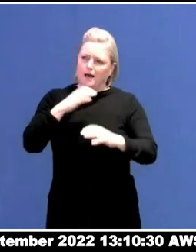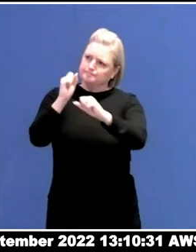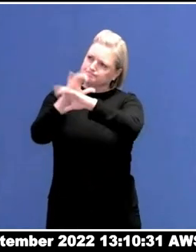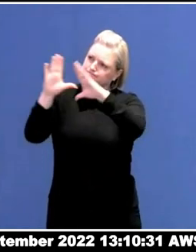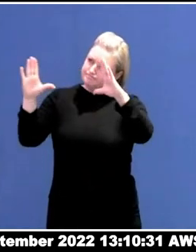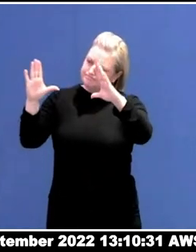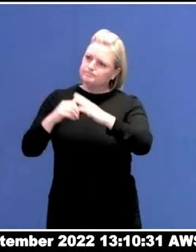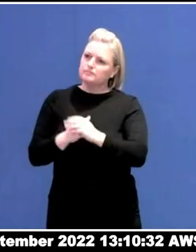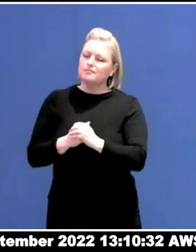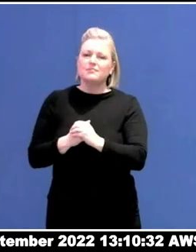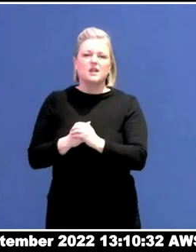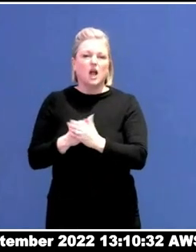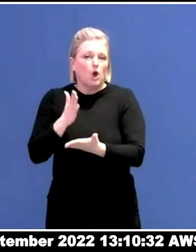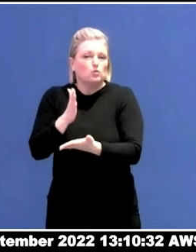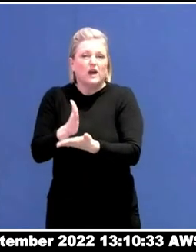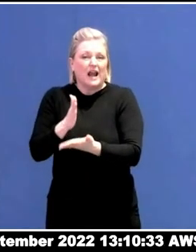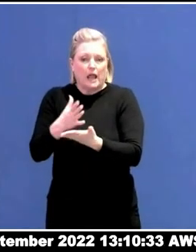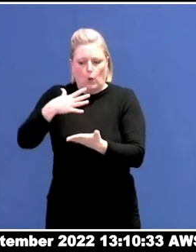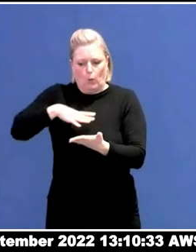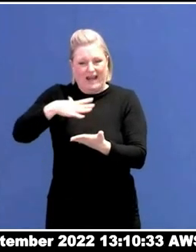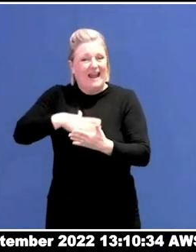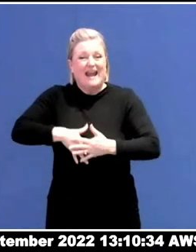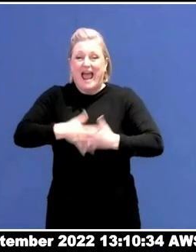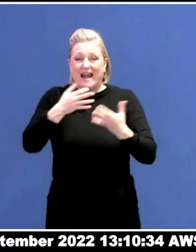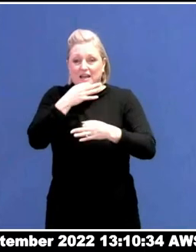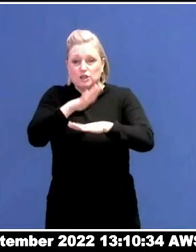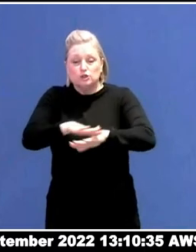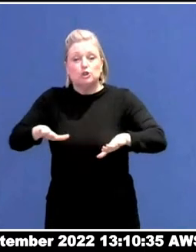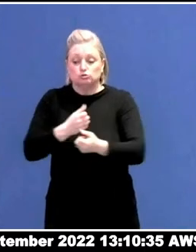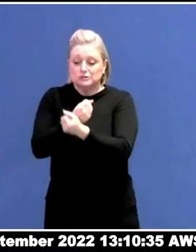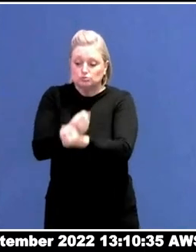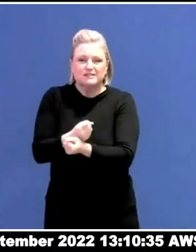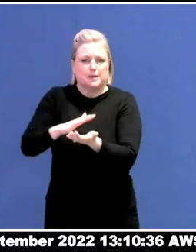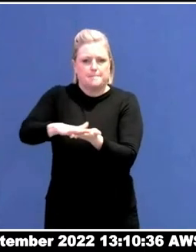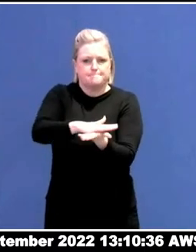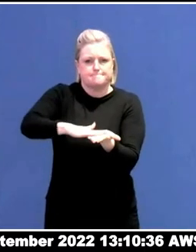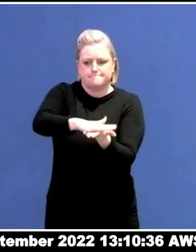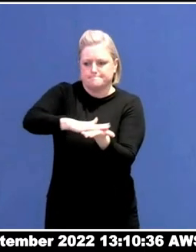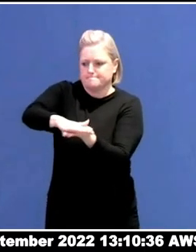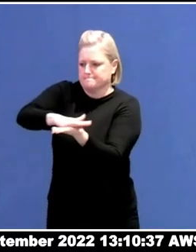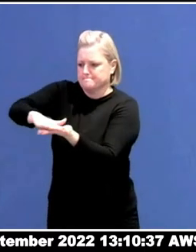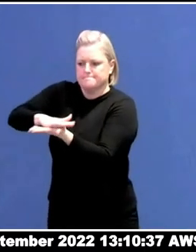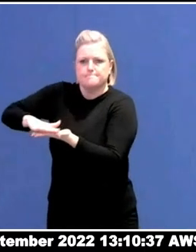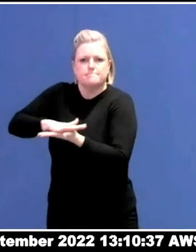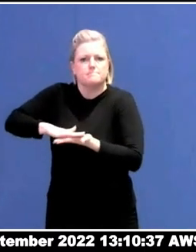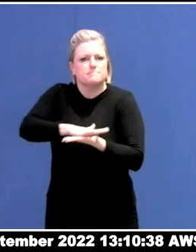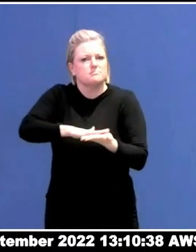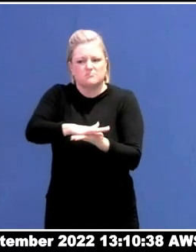work to decarcerate and abolish children's prisons as a matter of urgency, and that's happening in Hawaii right now.